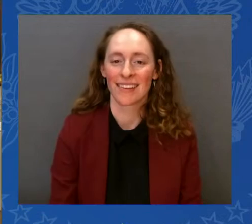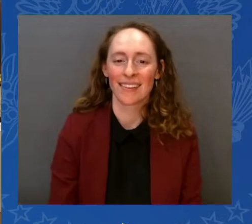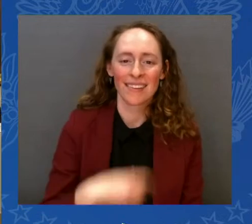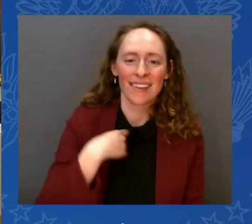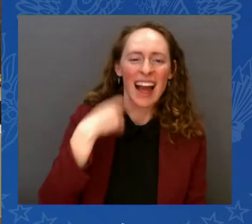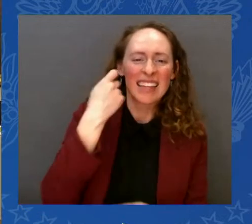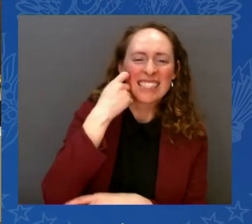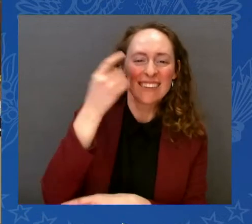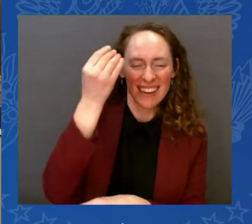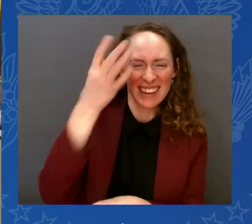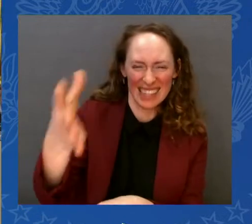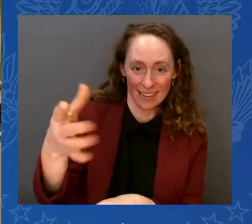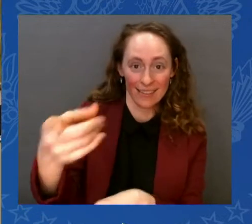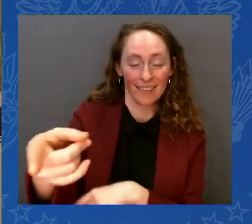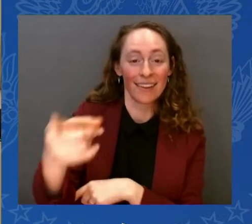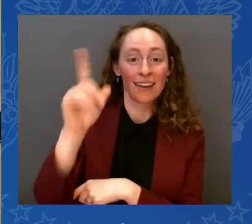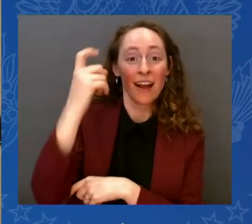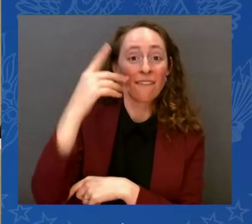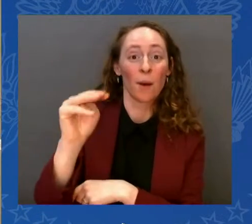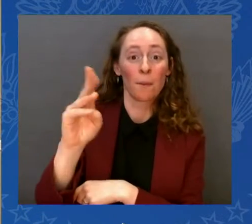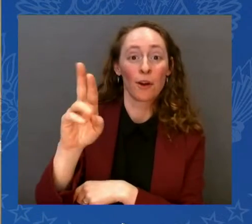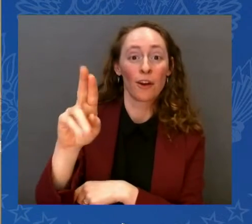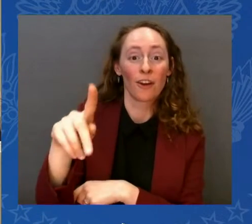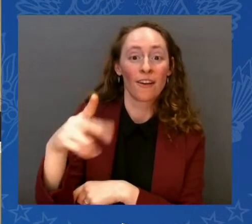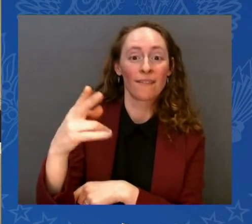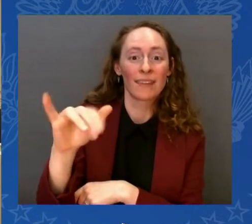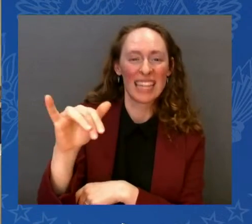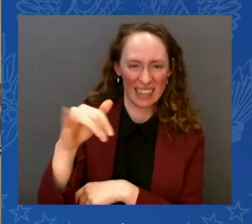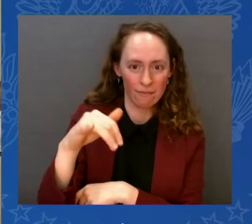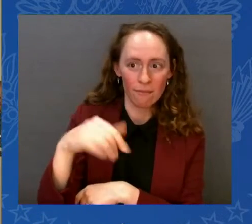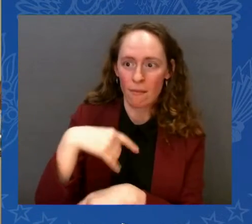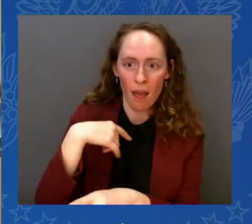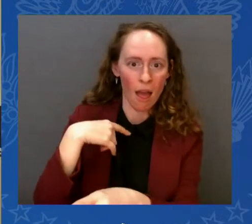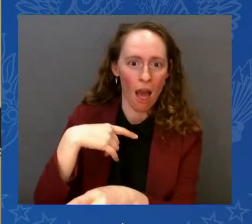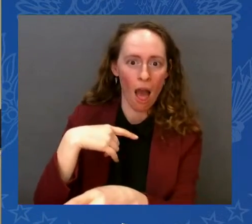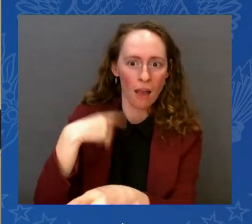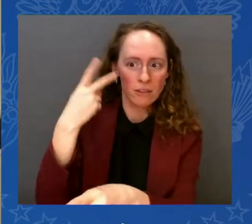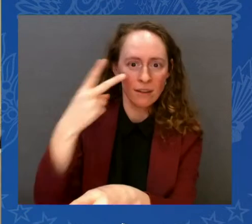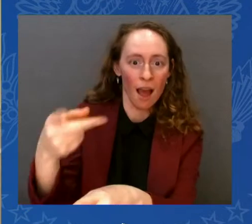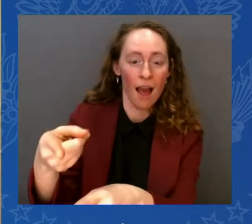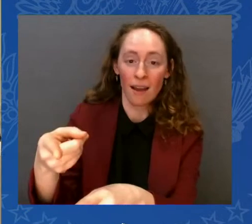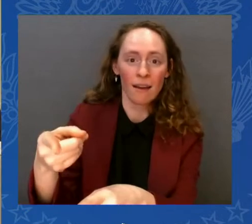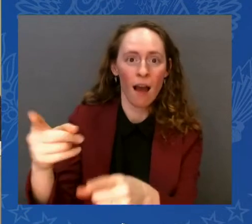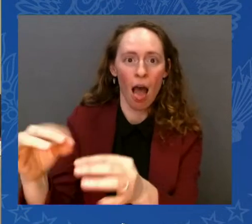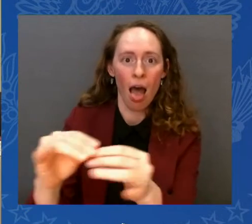"Where the hell is he?" Anyway, it's great to see you all. Sorry to keep you waiting.